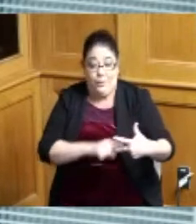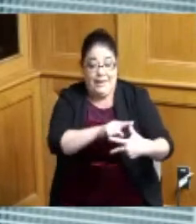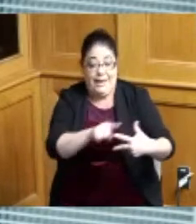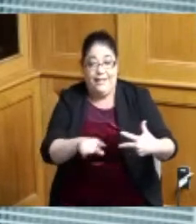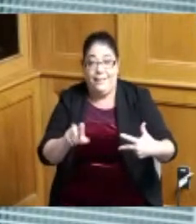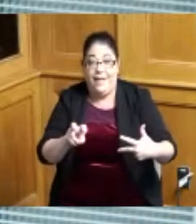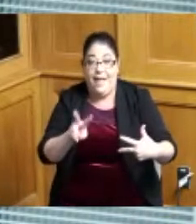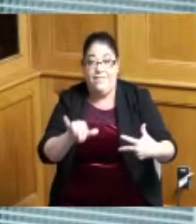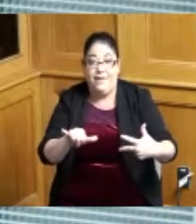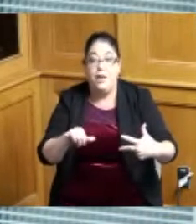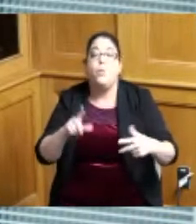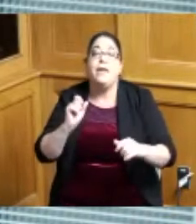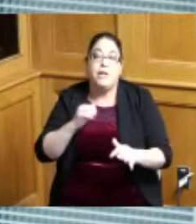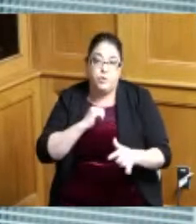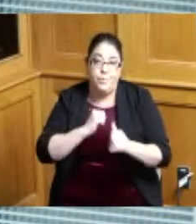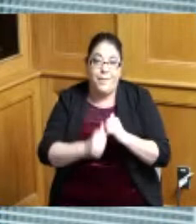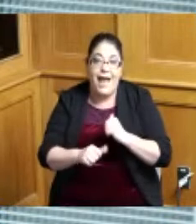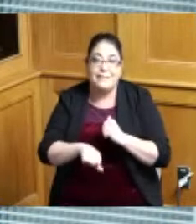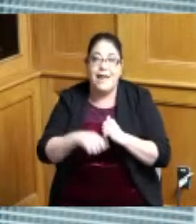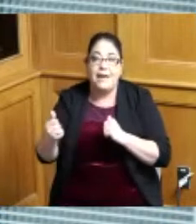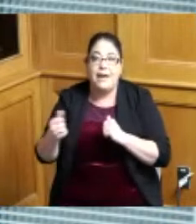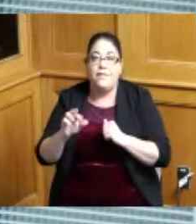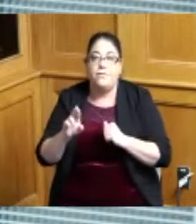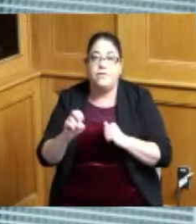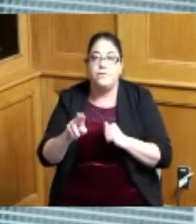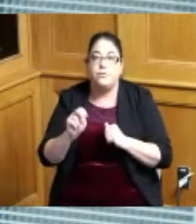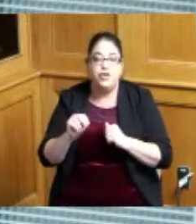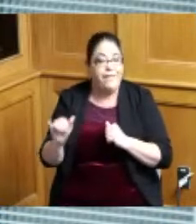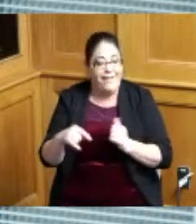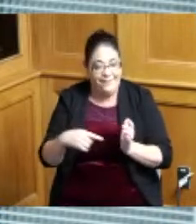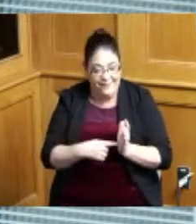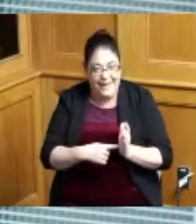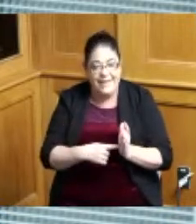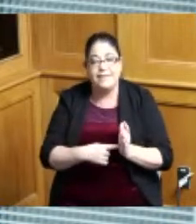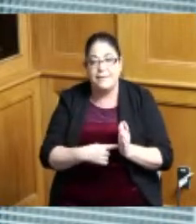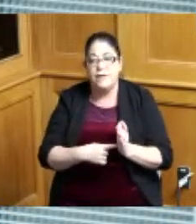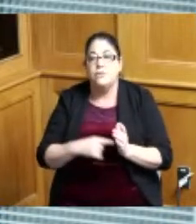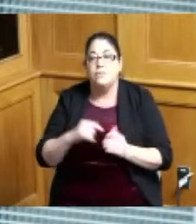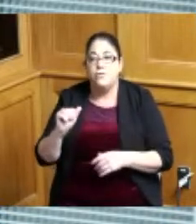another certificate or another resolution similar to this to ask the auditor to certify that amount